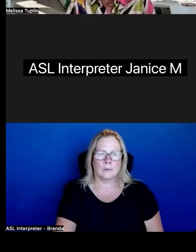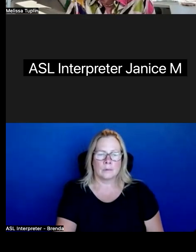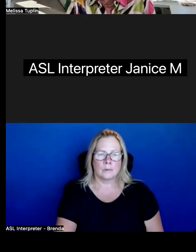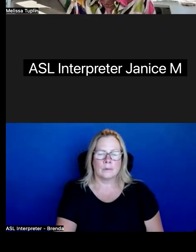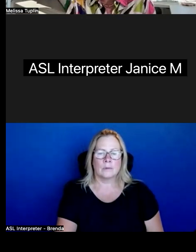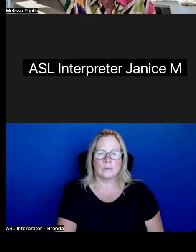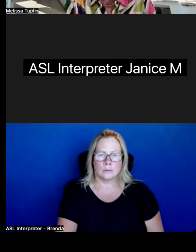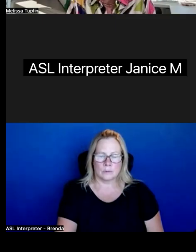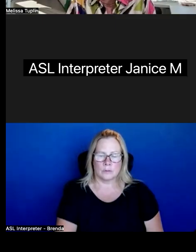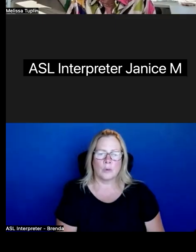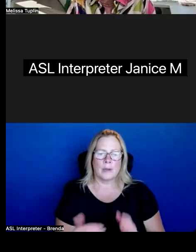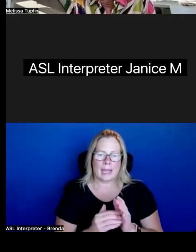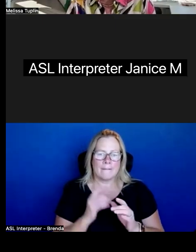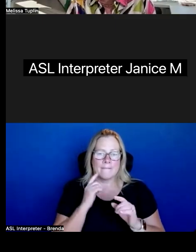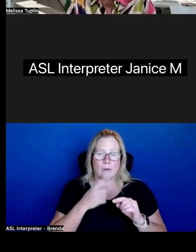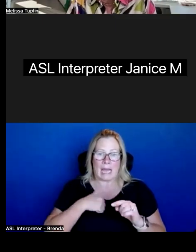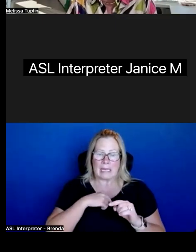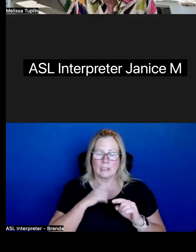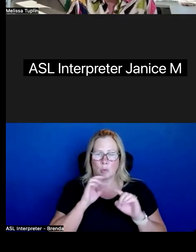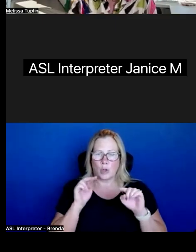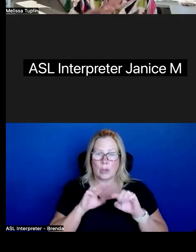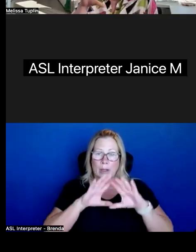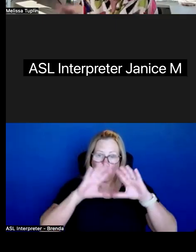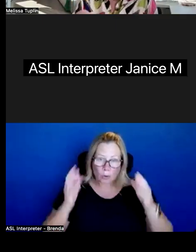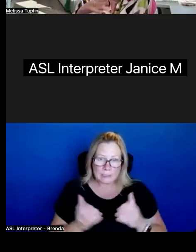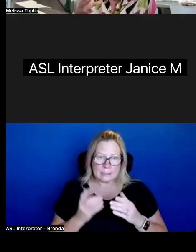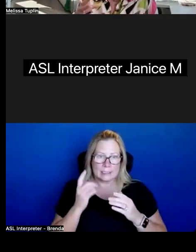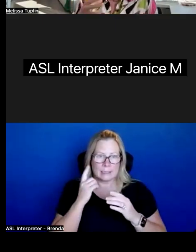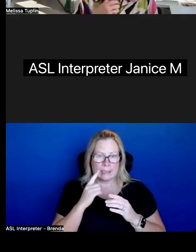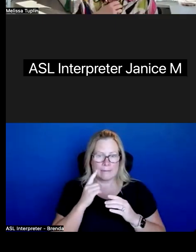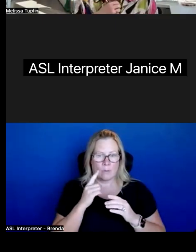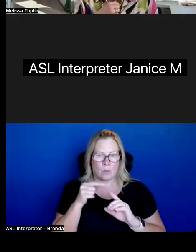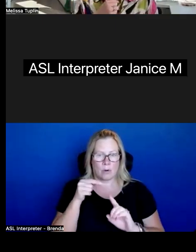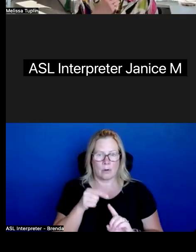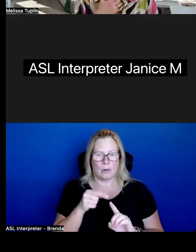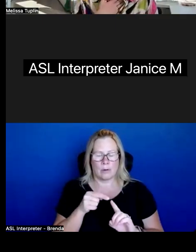holistically at an organization, which doesn't just mean how the funds will be